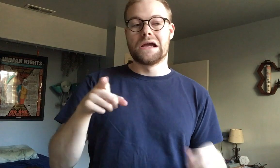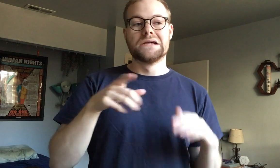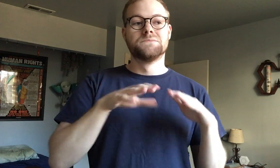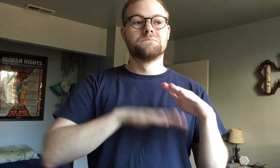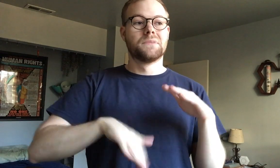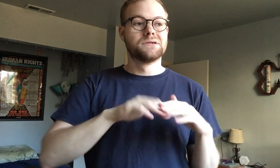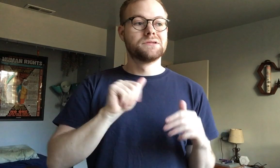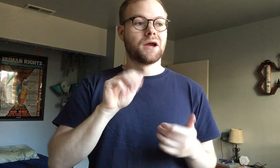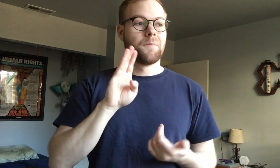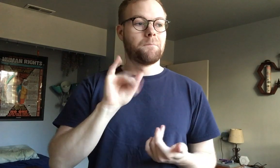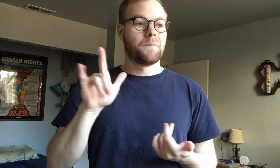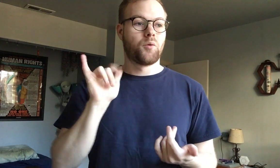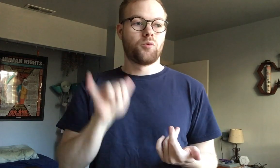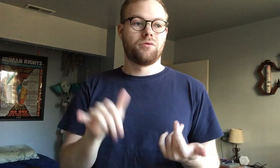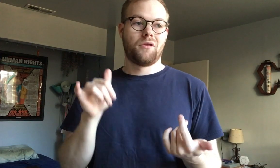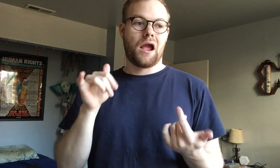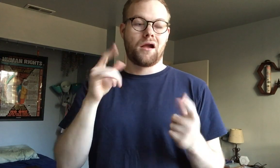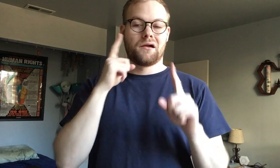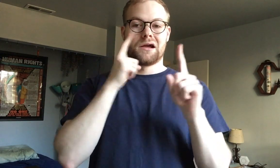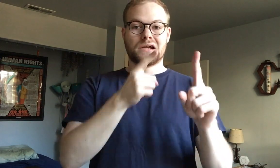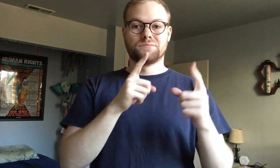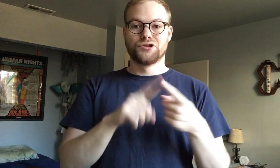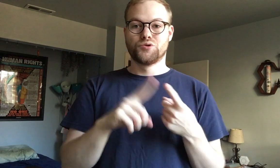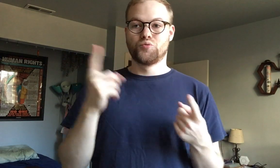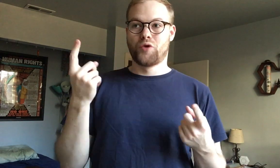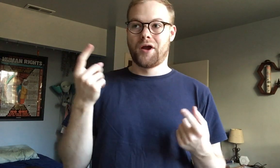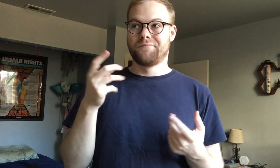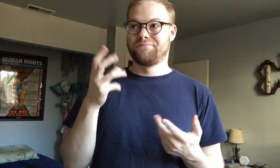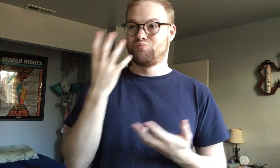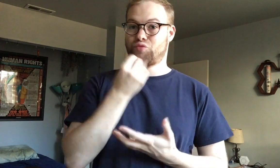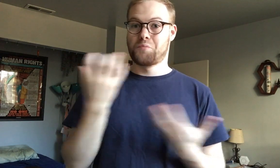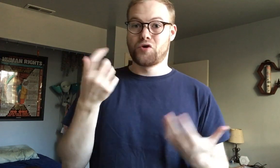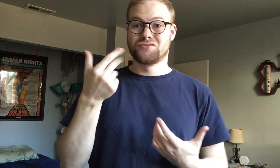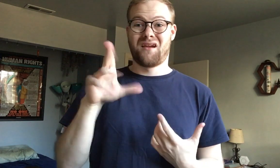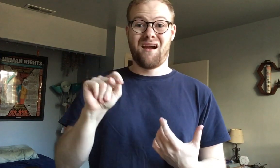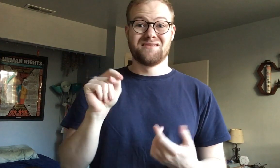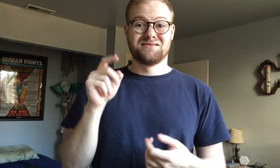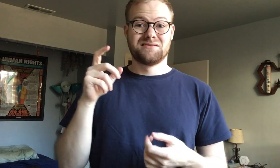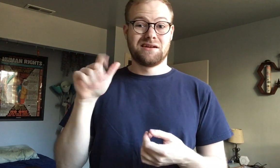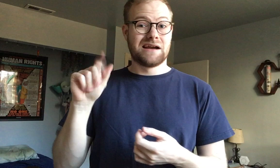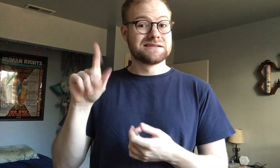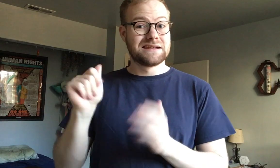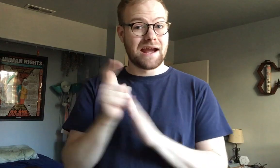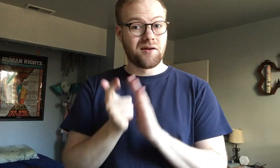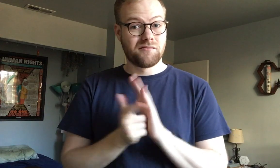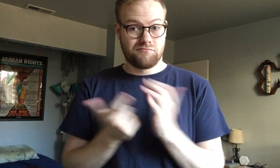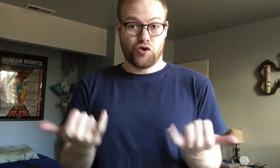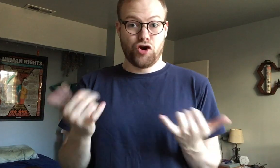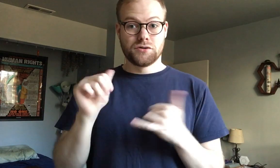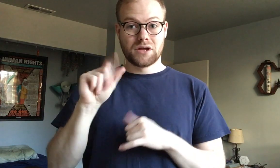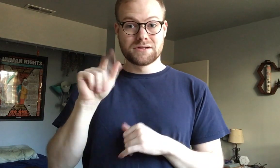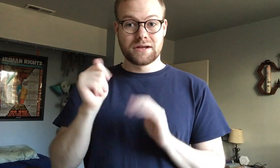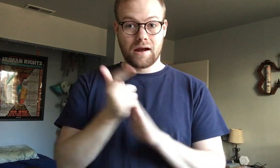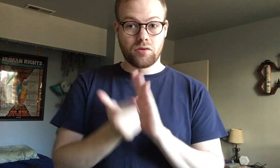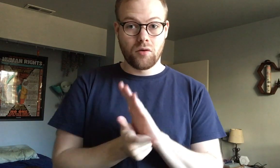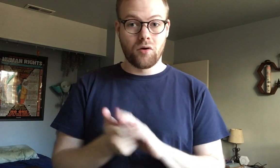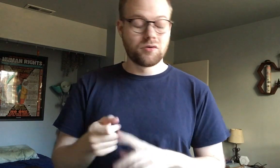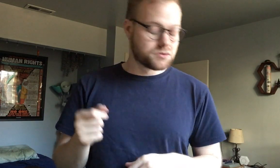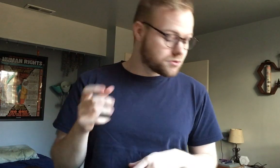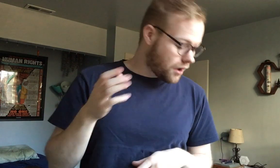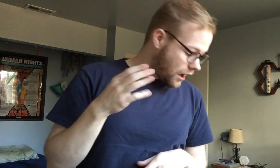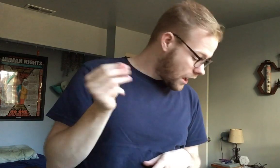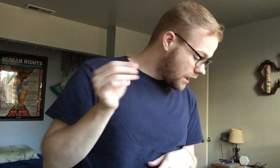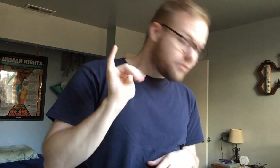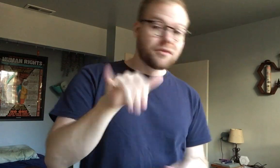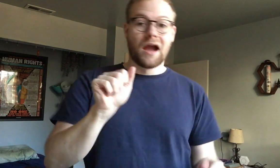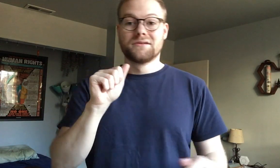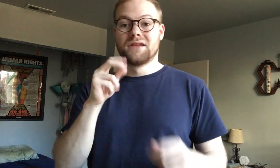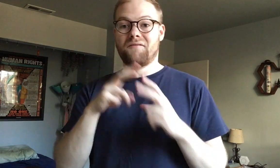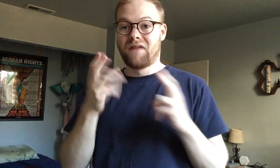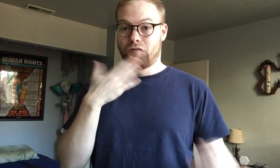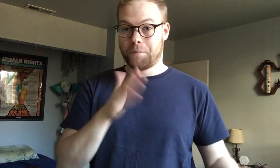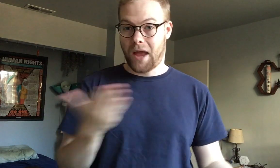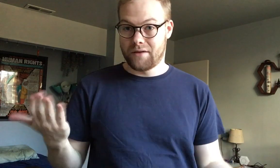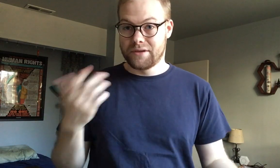It’s basically a bill that aims to, pretty much, gut the current ADA laws, and that is a very bad thing.